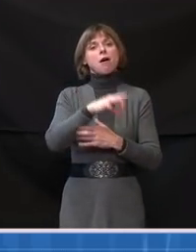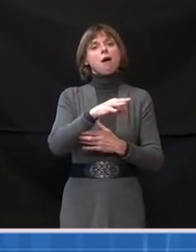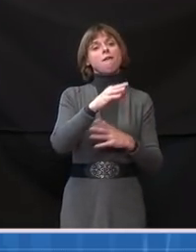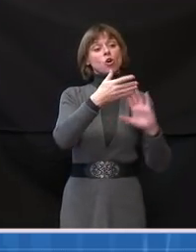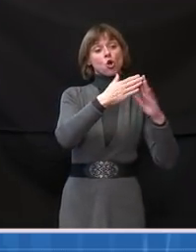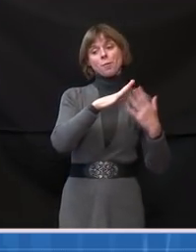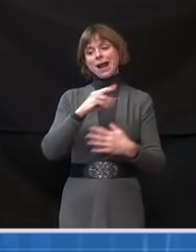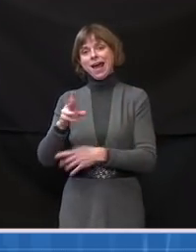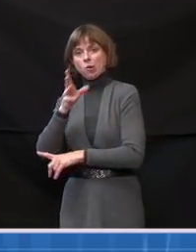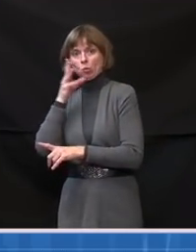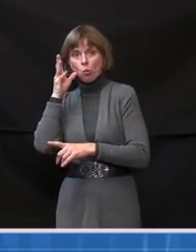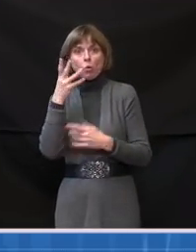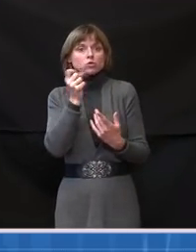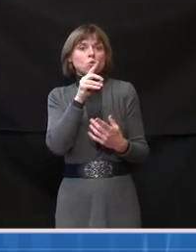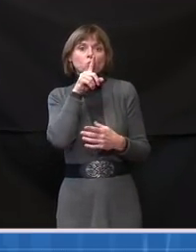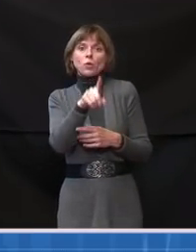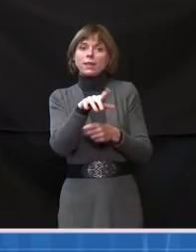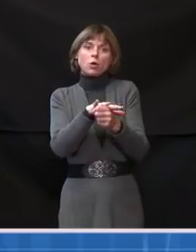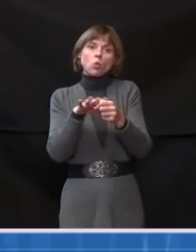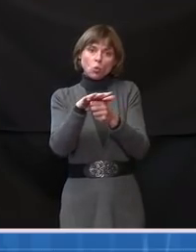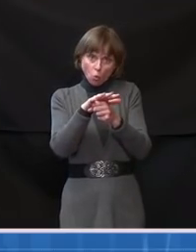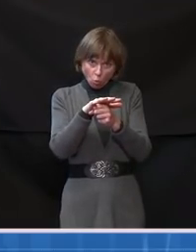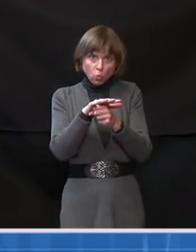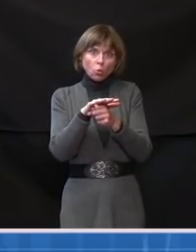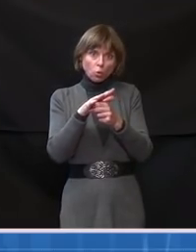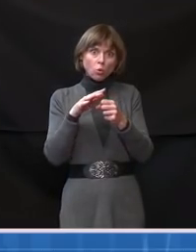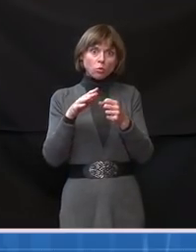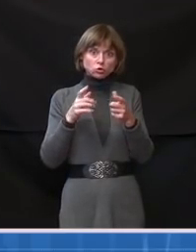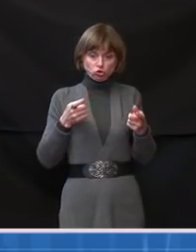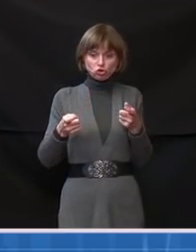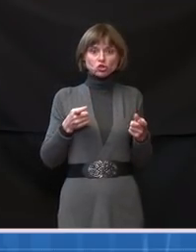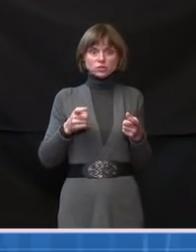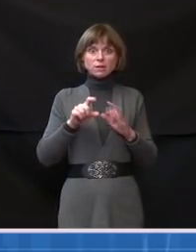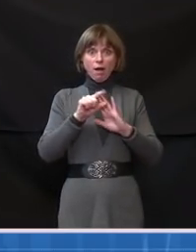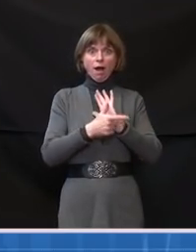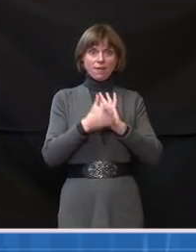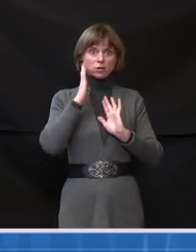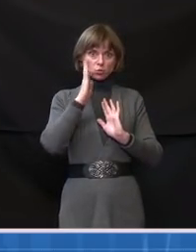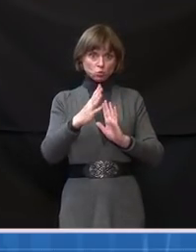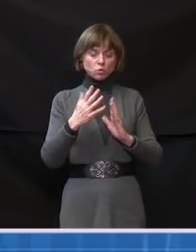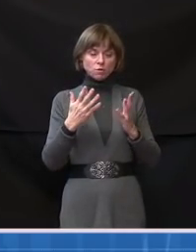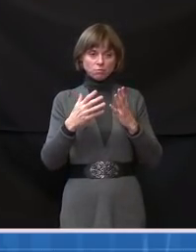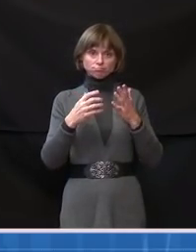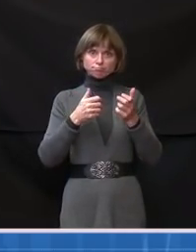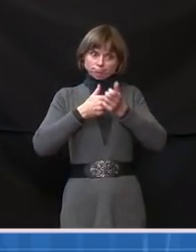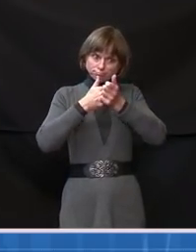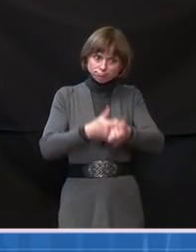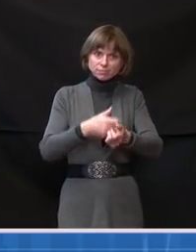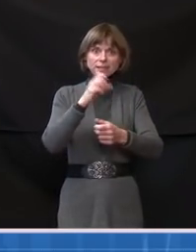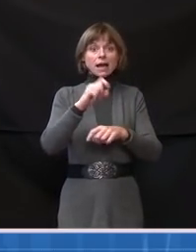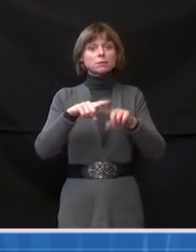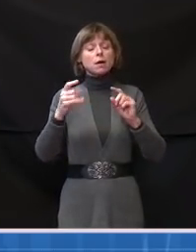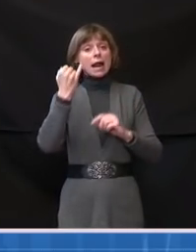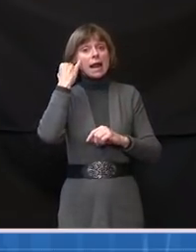per local jurisdiction guidelines, but making sure, for example, that when over-65 is eligible,